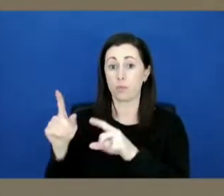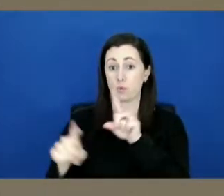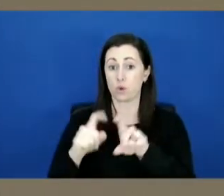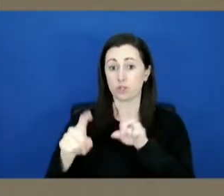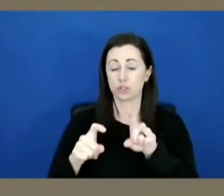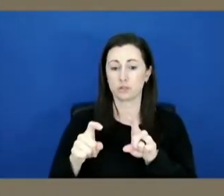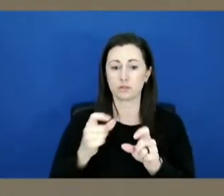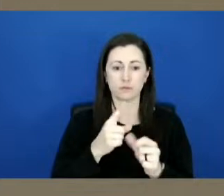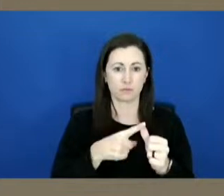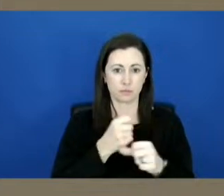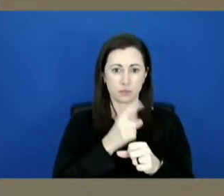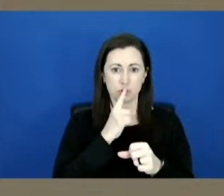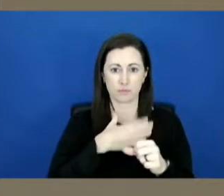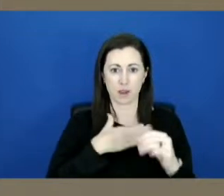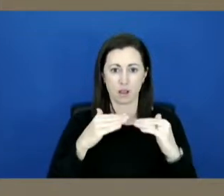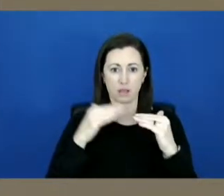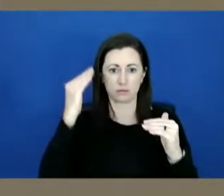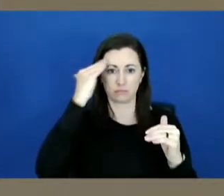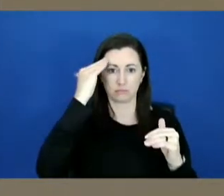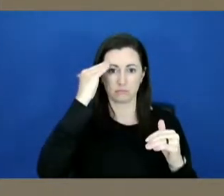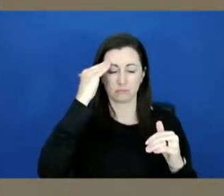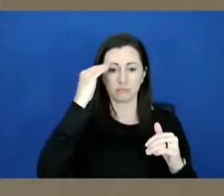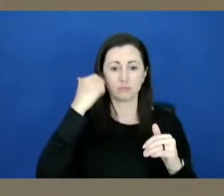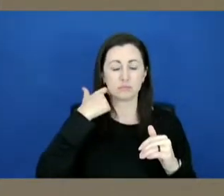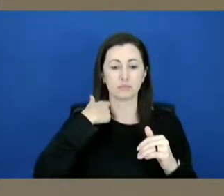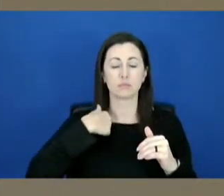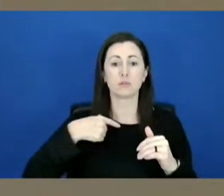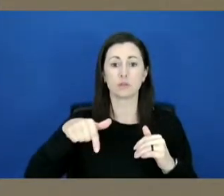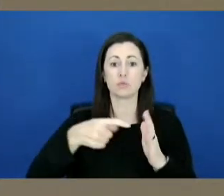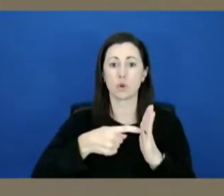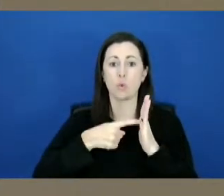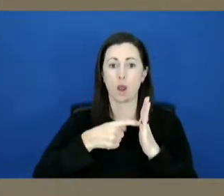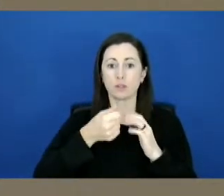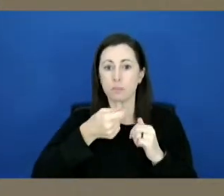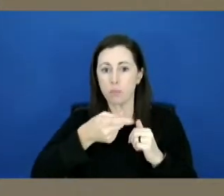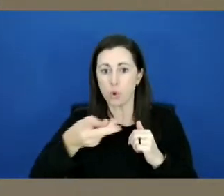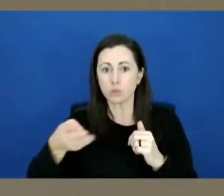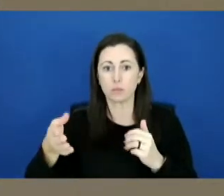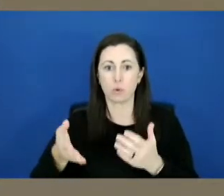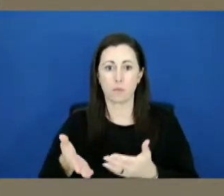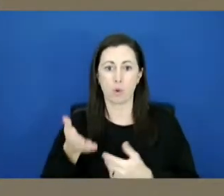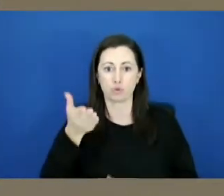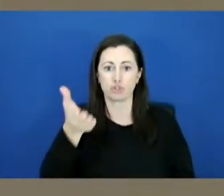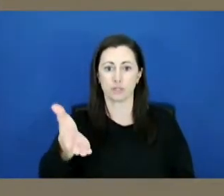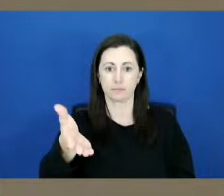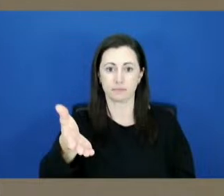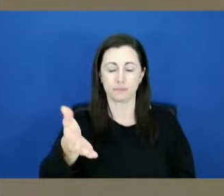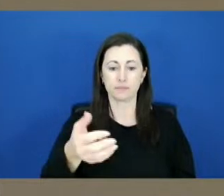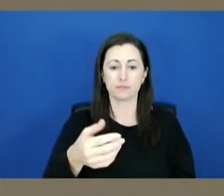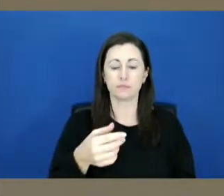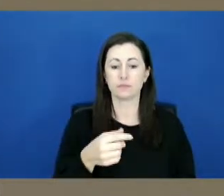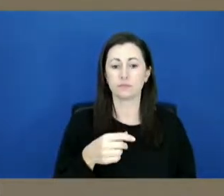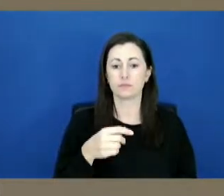I APPRECIATE IT. BEFORE I OPEN UP FOR QUESTIONS, LET ME JUST MAKE SURE MY COLLEAGUES ARE AWARE, THIS IS